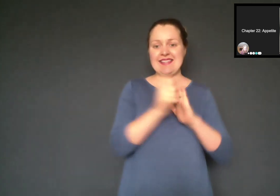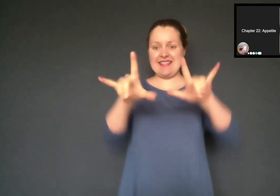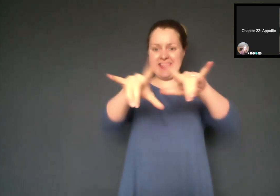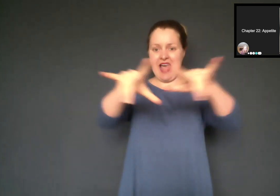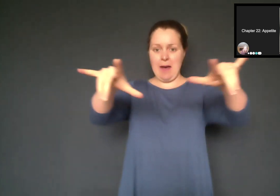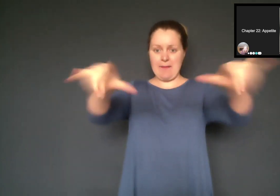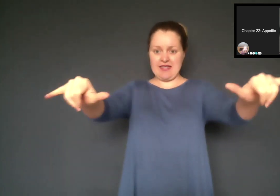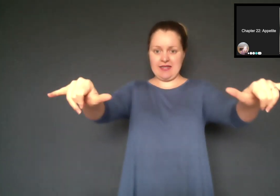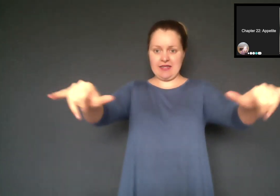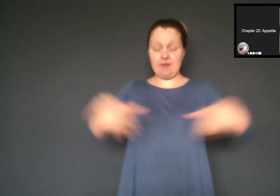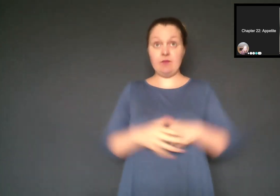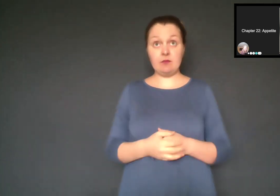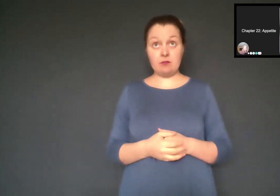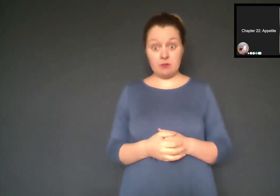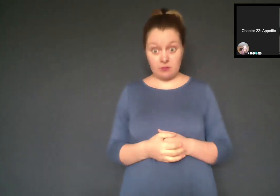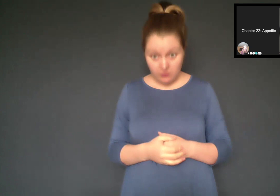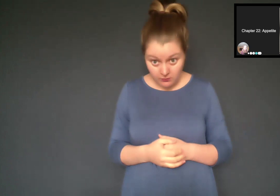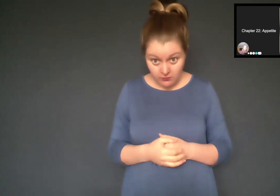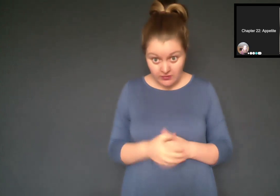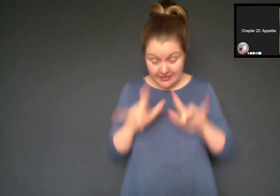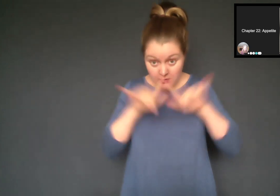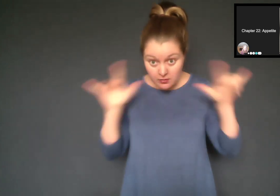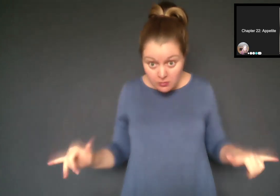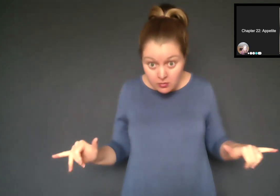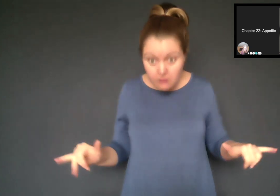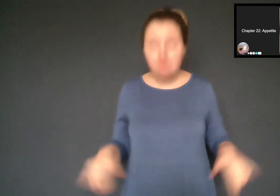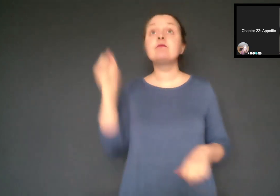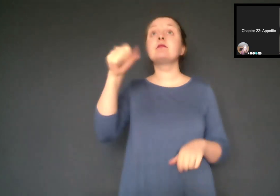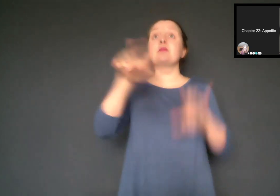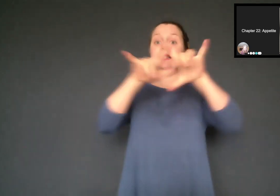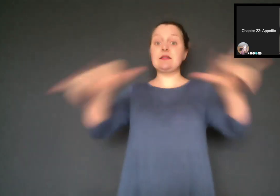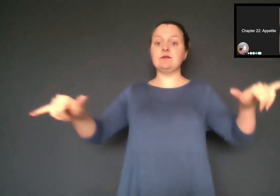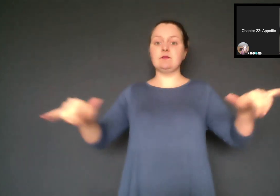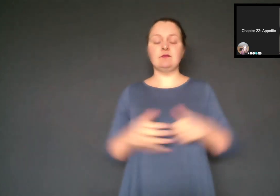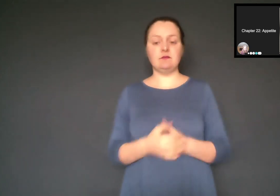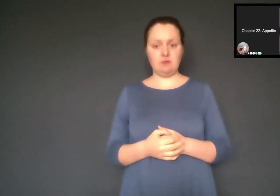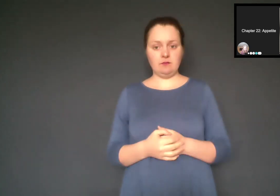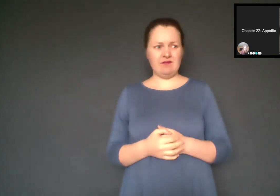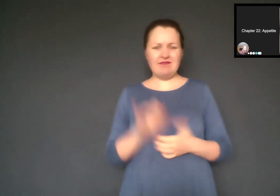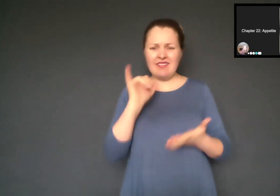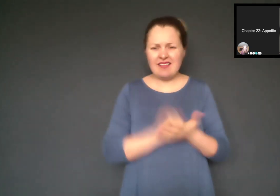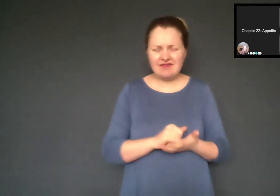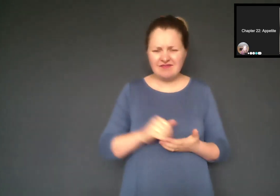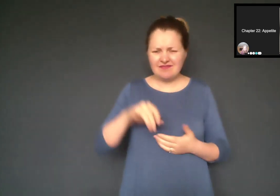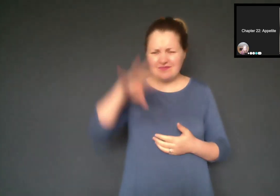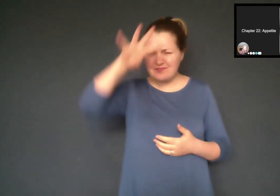at once yes at once that's nonsickle that's nonsensical